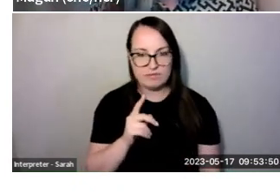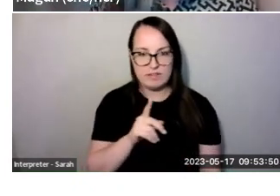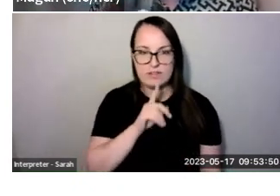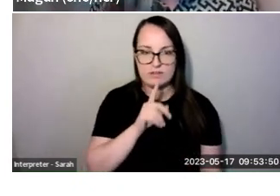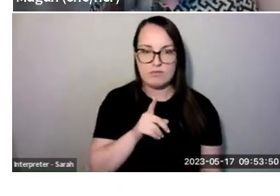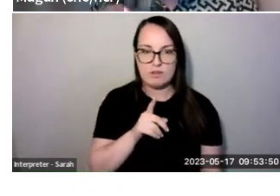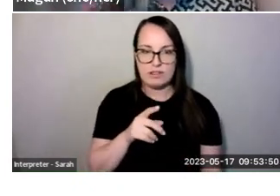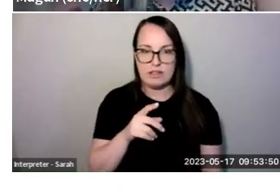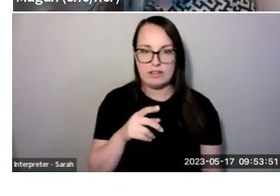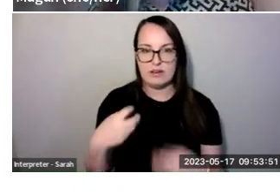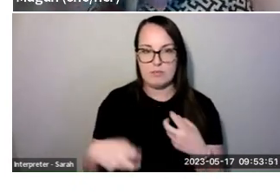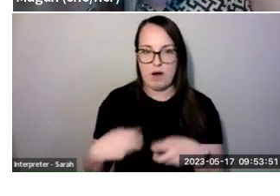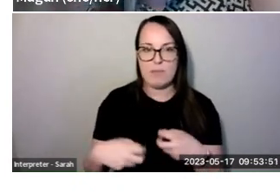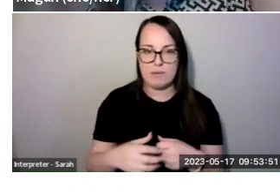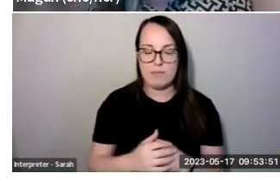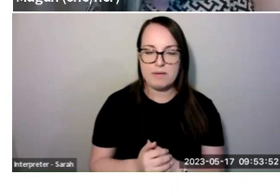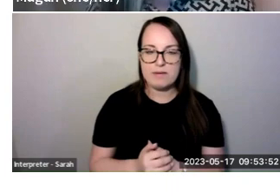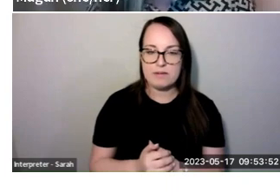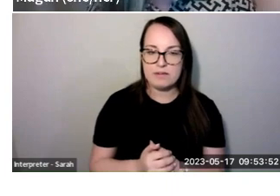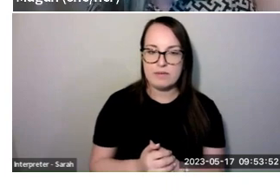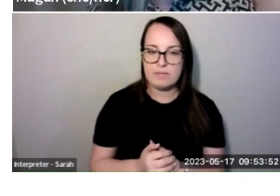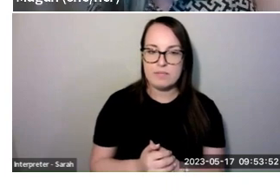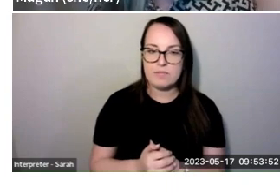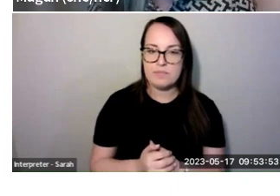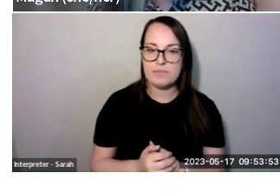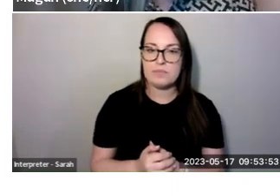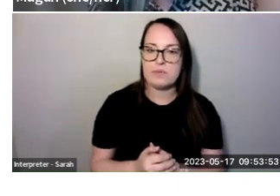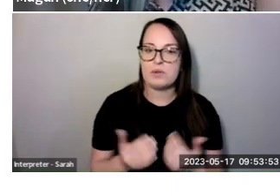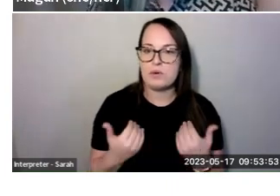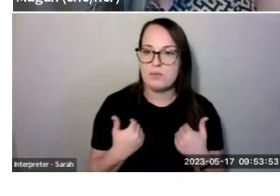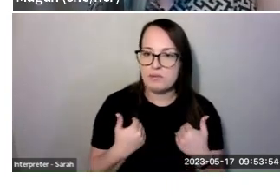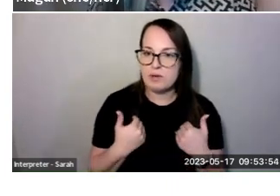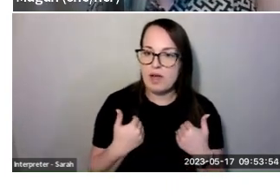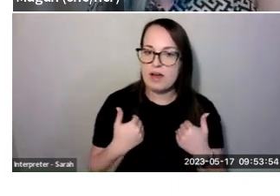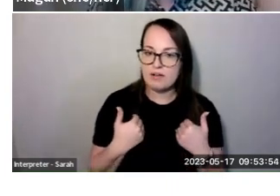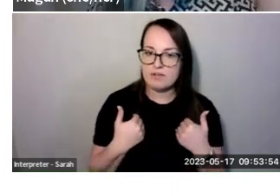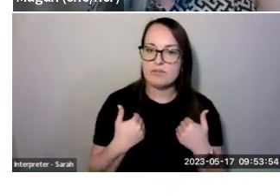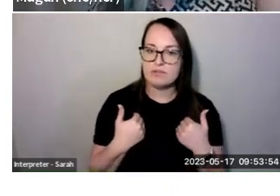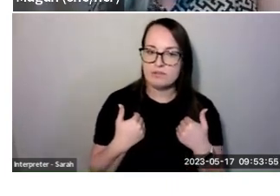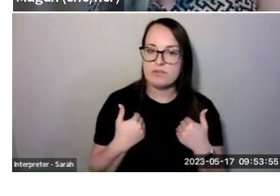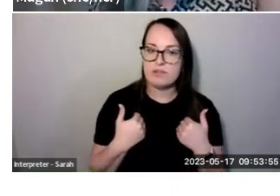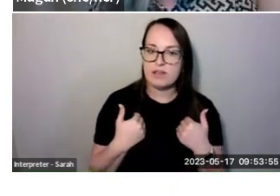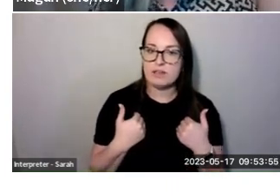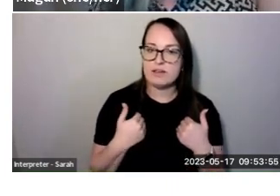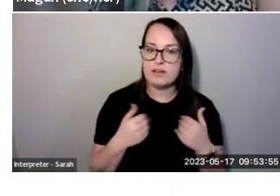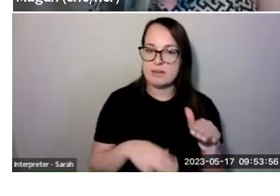between blind or deaf, that's a problem. Something basic as audio description